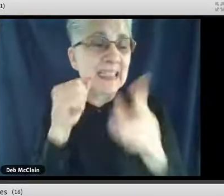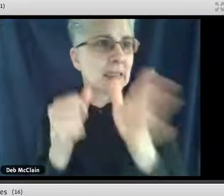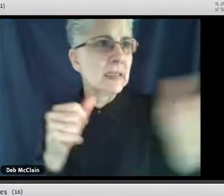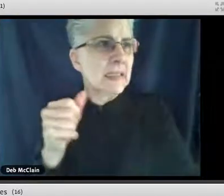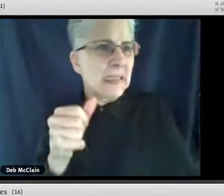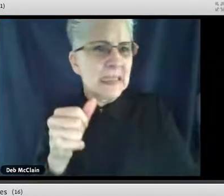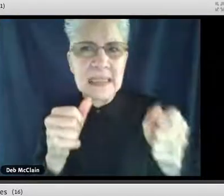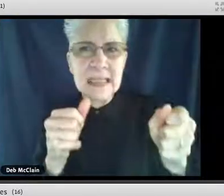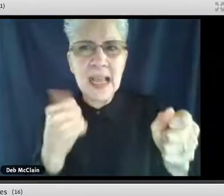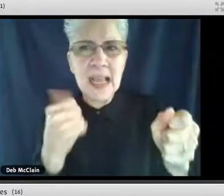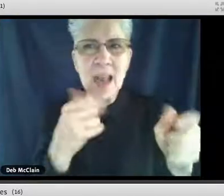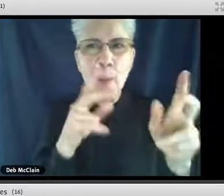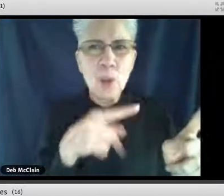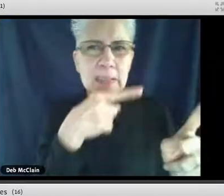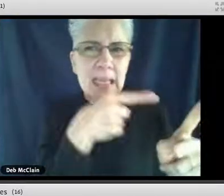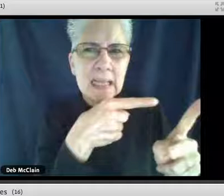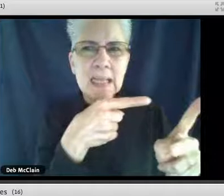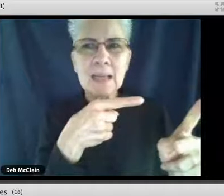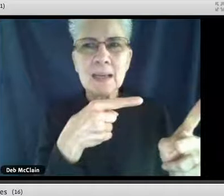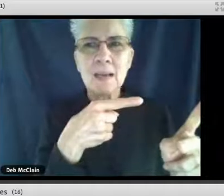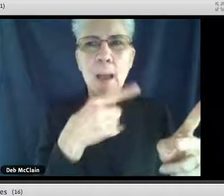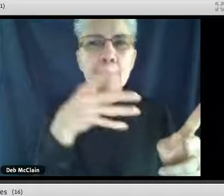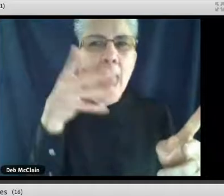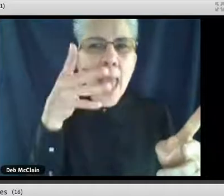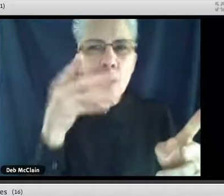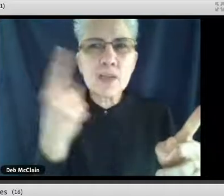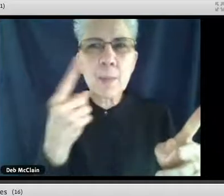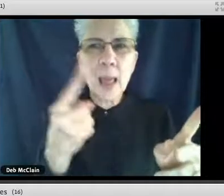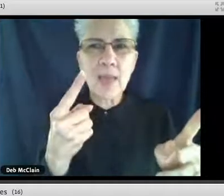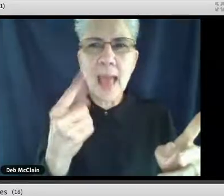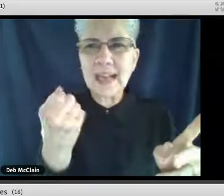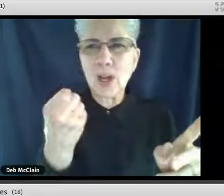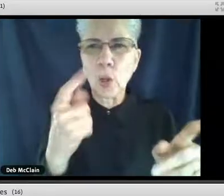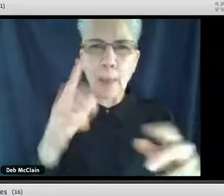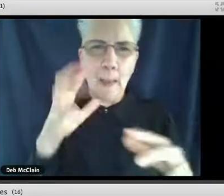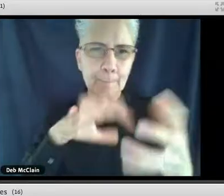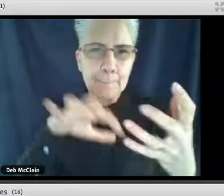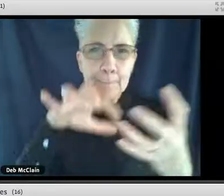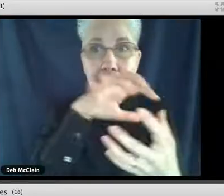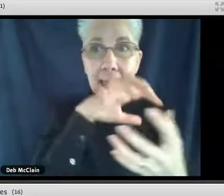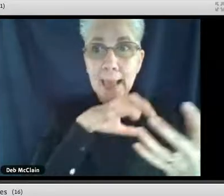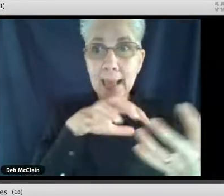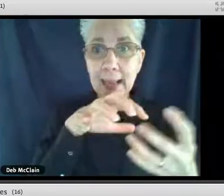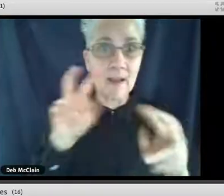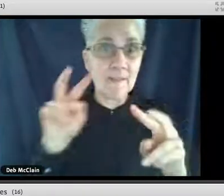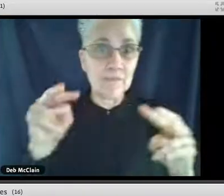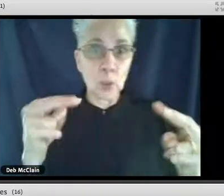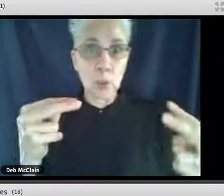who... a parent or something like that, I can get a little bit mixed views, maybe someone who's more techy,